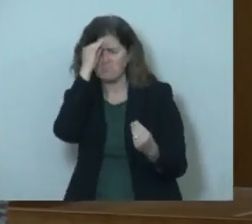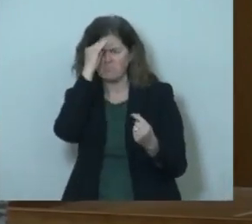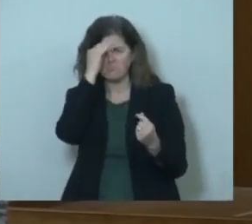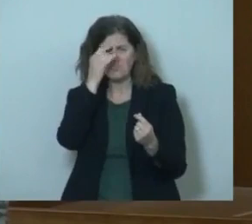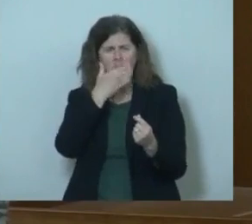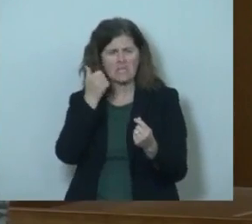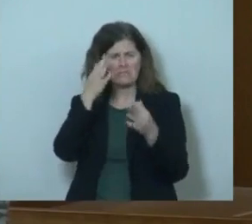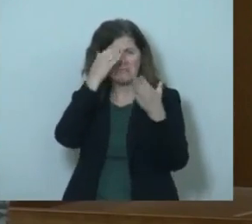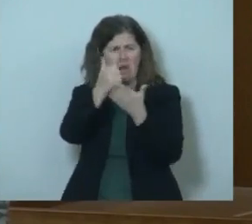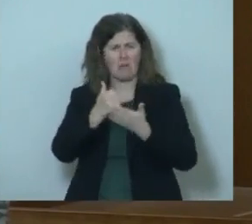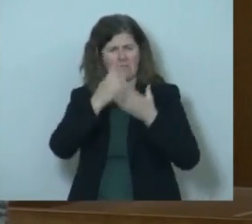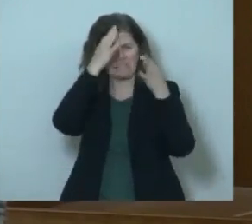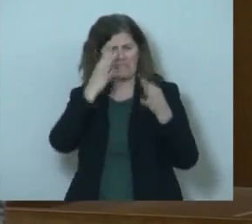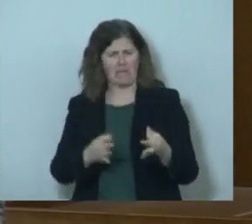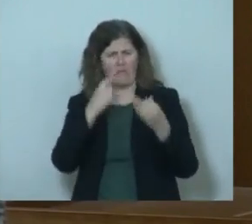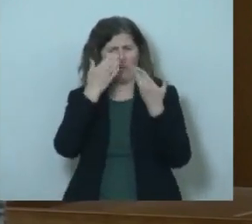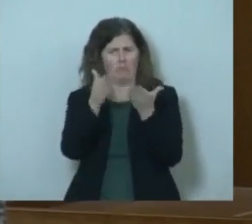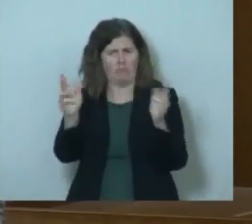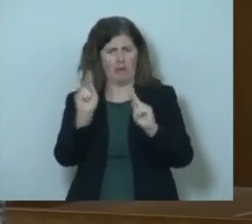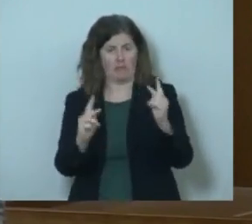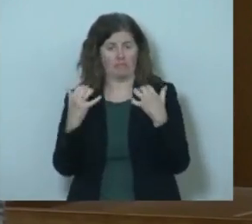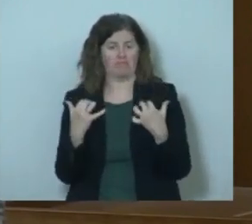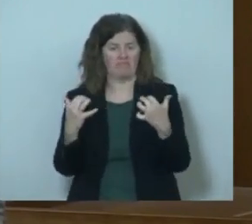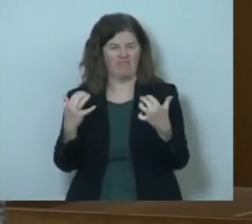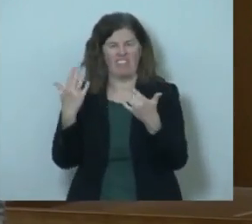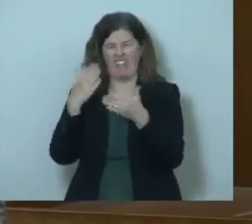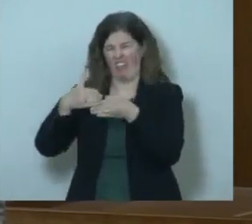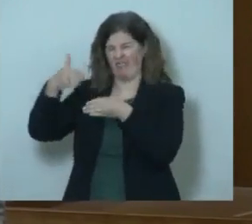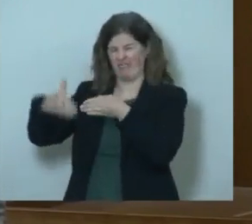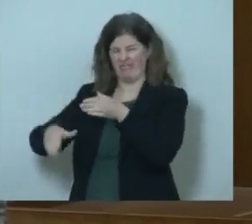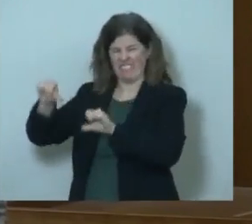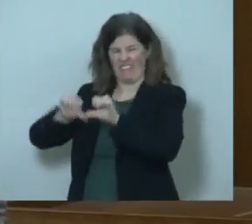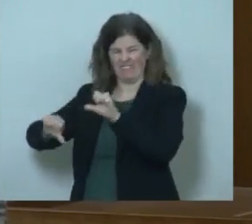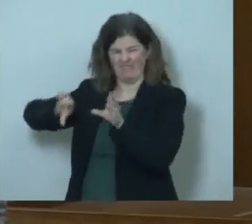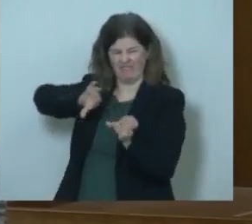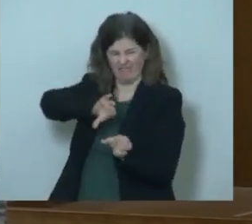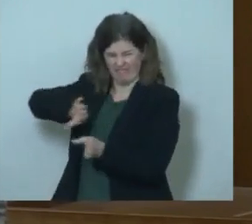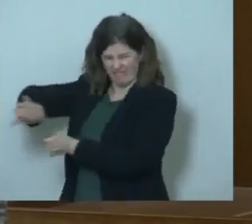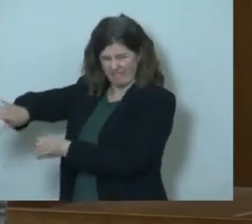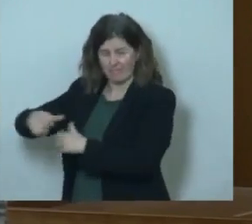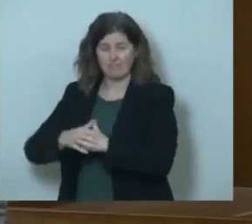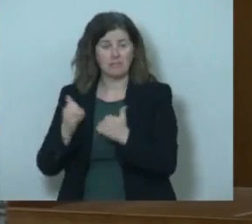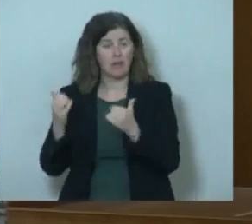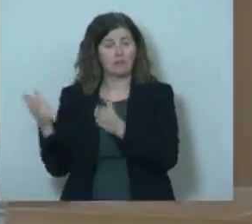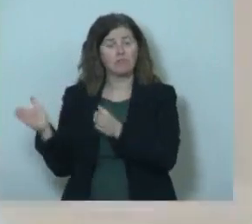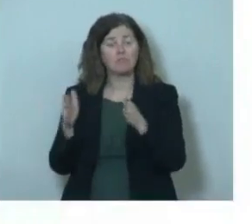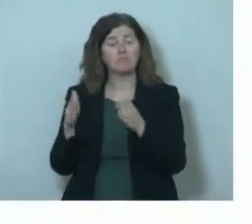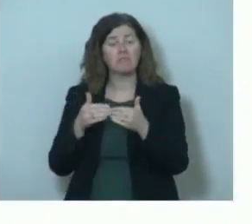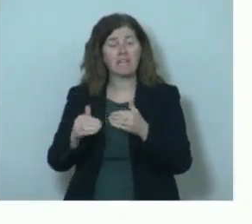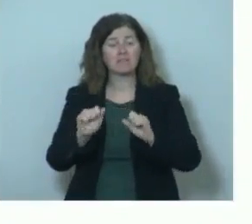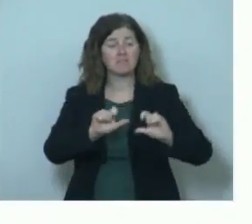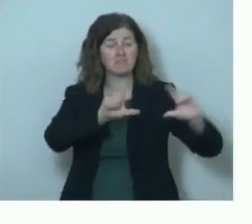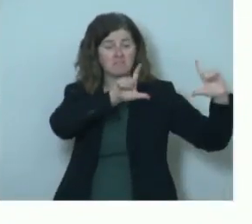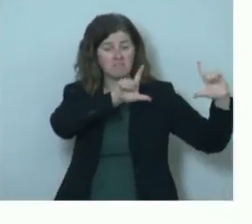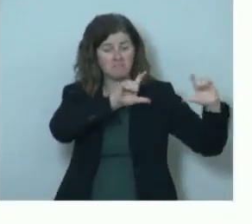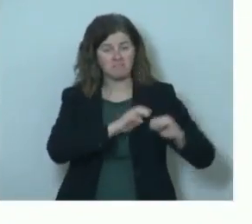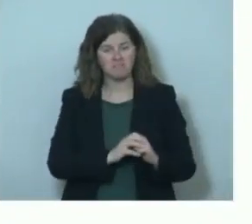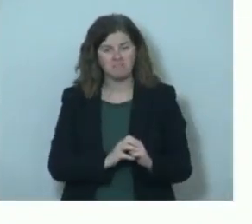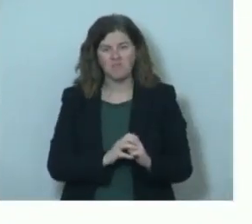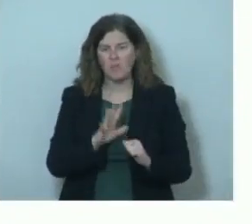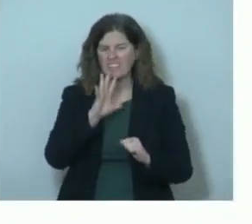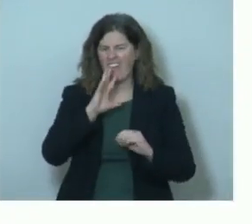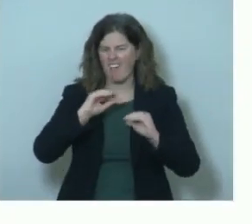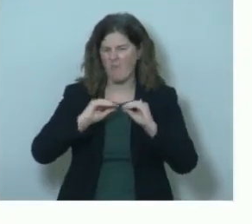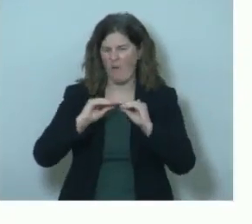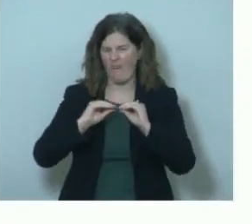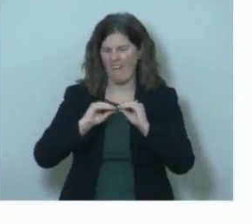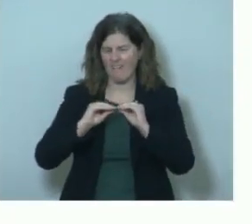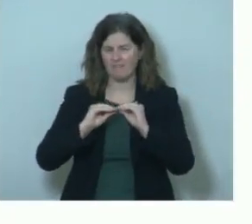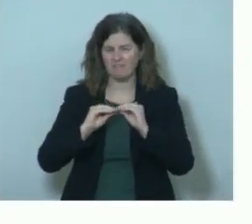WE WILL BE HAPPY TO BRING OUR EVIDENCE AND YOU BRING YOURS AND WE CAN HAVE A SPIRITED DISCUSSION.